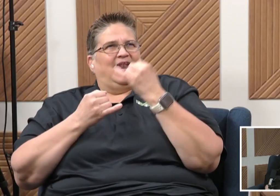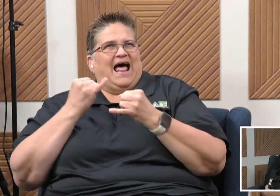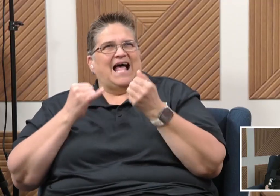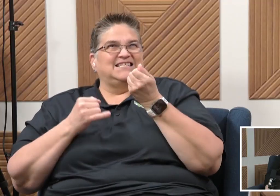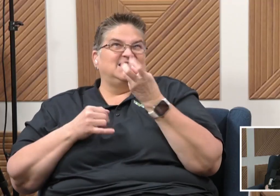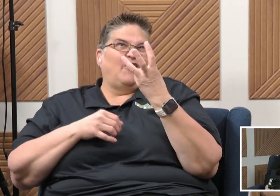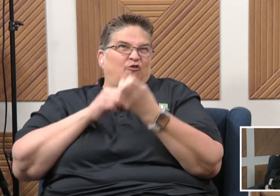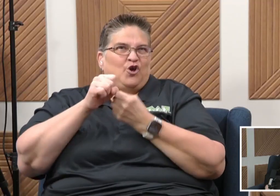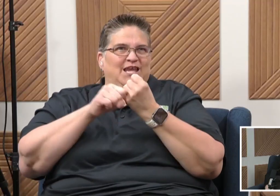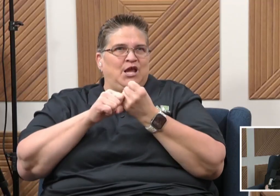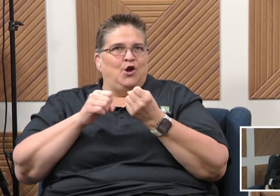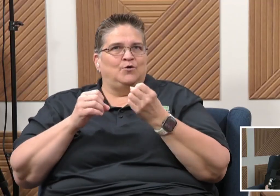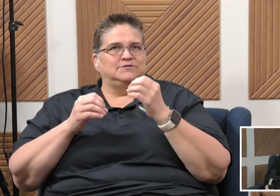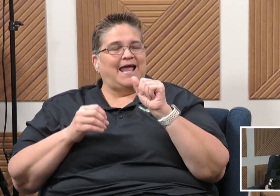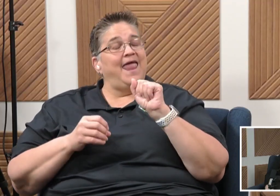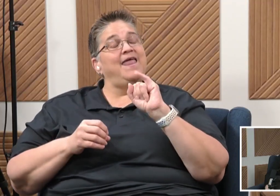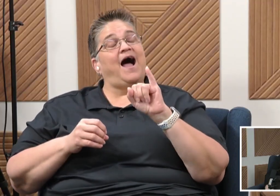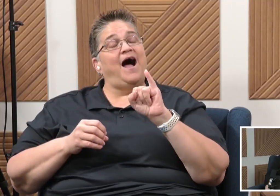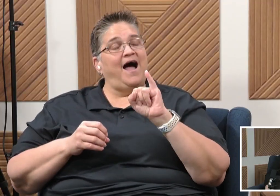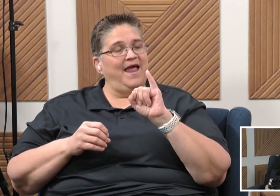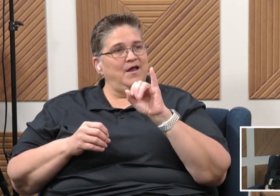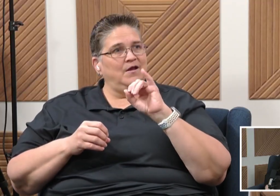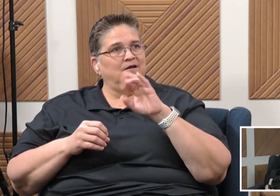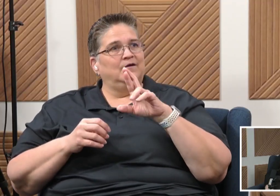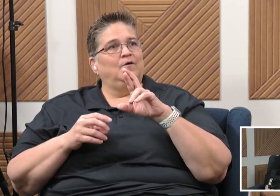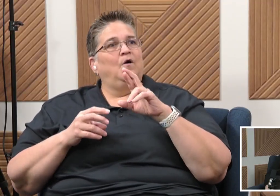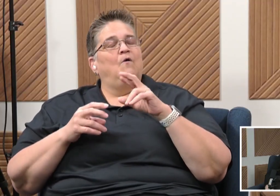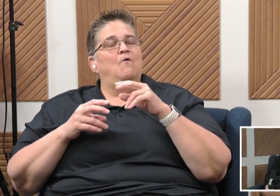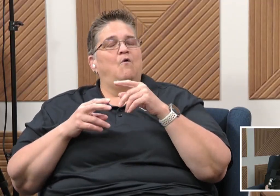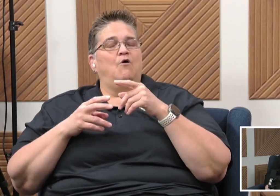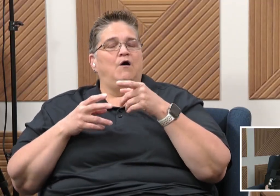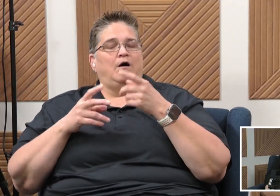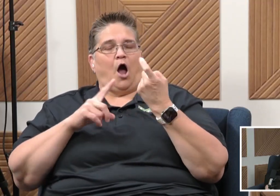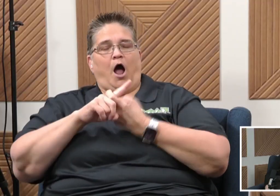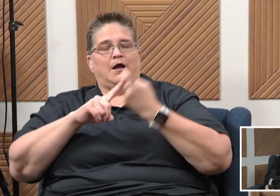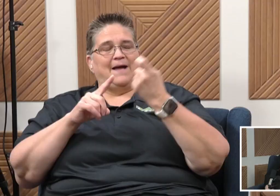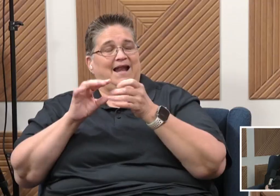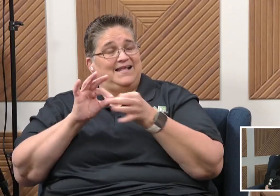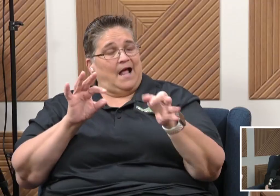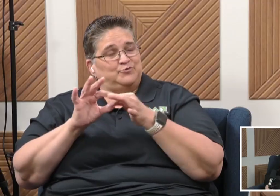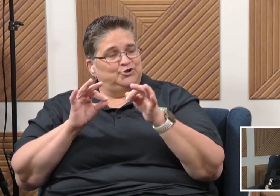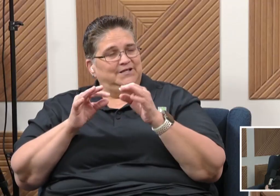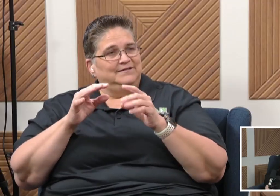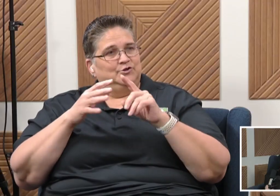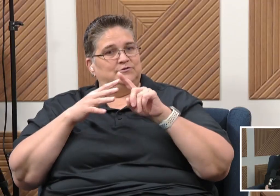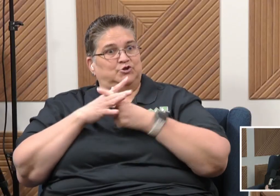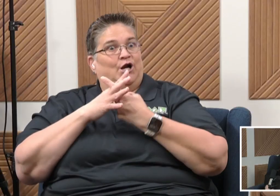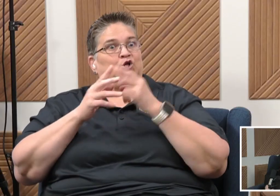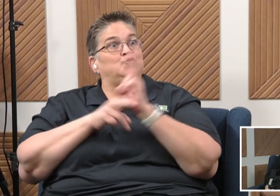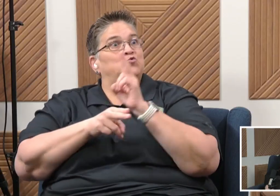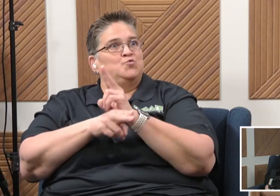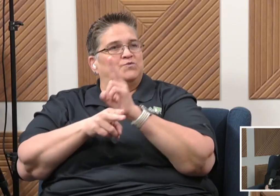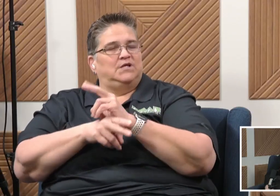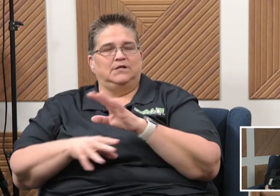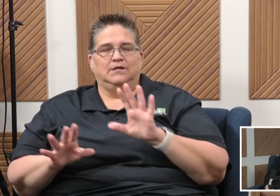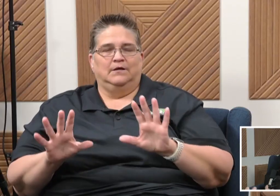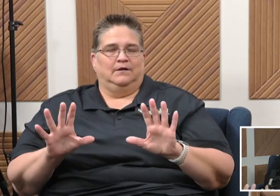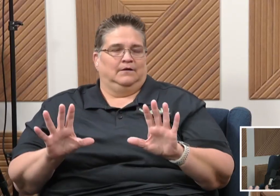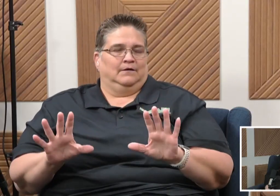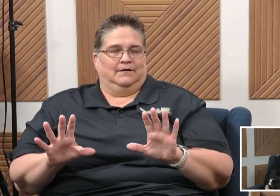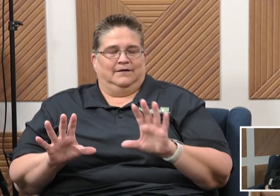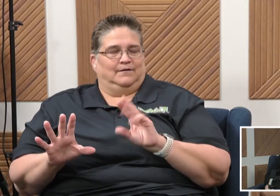I think in the last several years with AI, the automatic captioning is starting to...